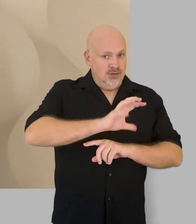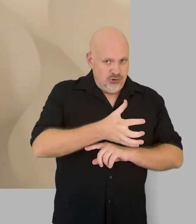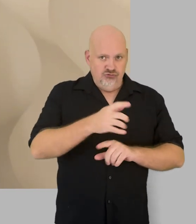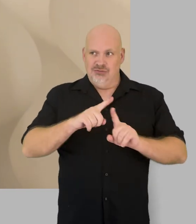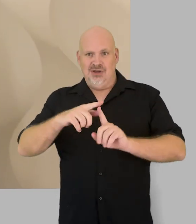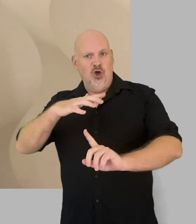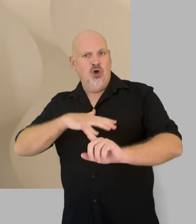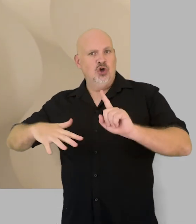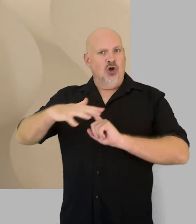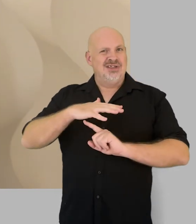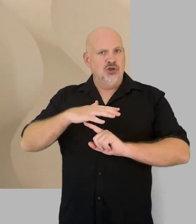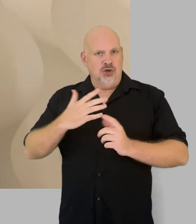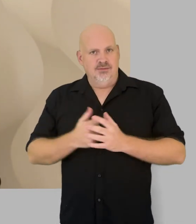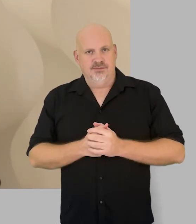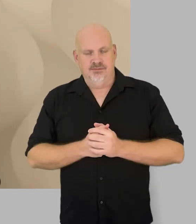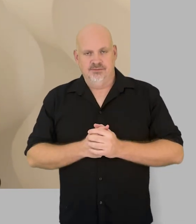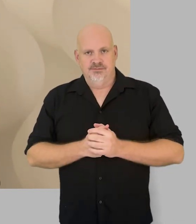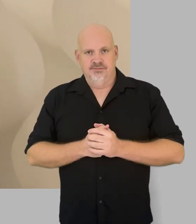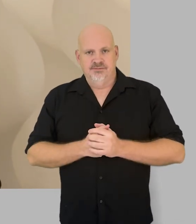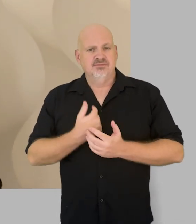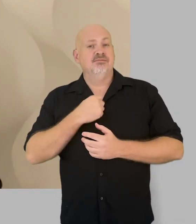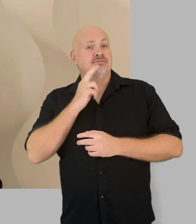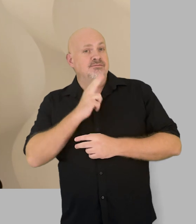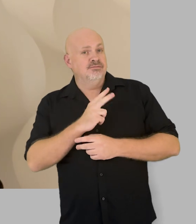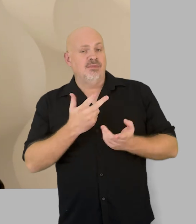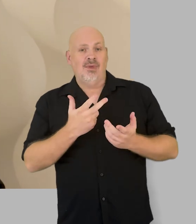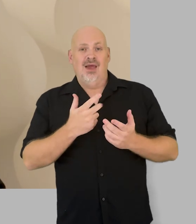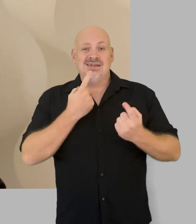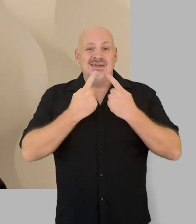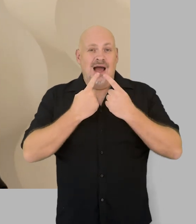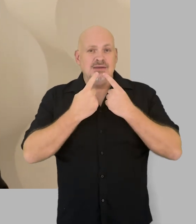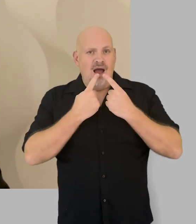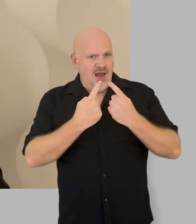care is accessible, adequate and equitable across Europe.